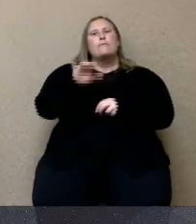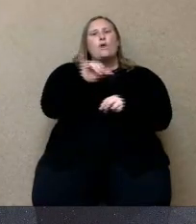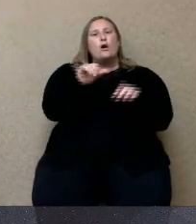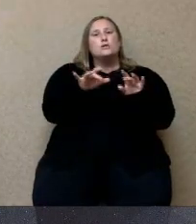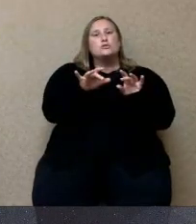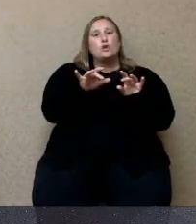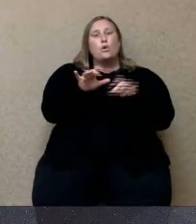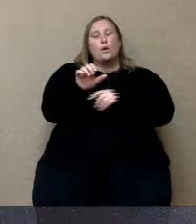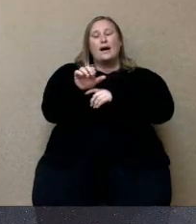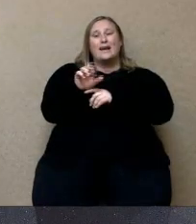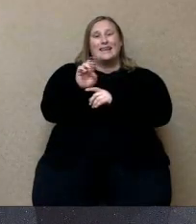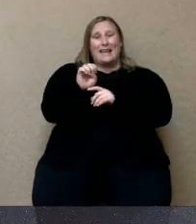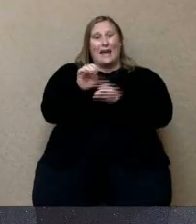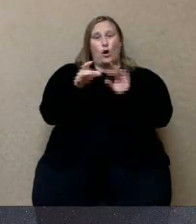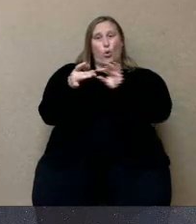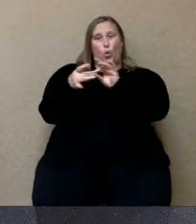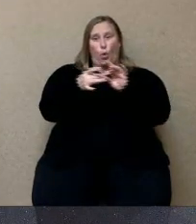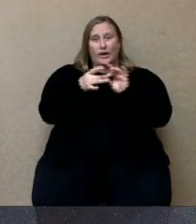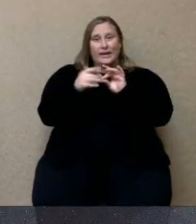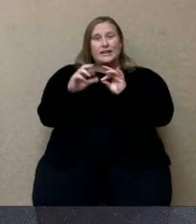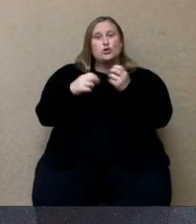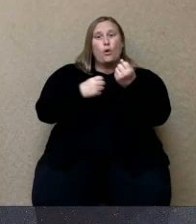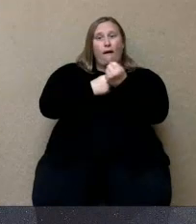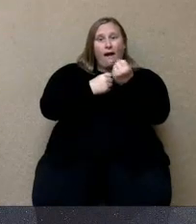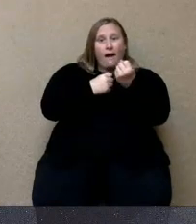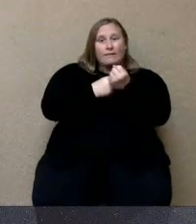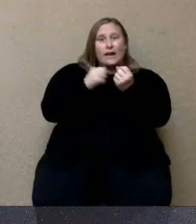So, as an advocate and as professionals, when you hear